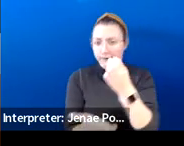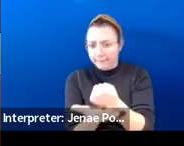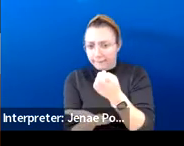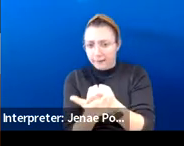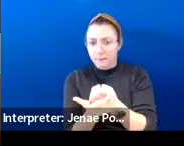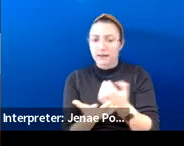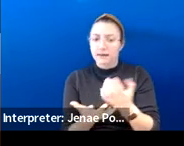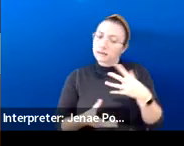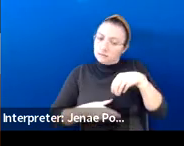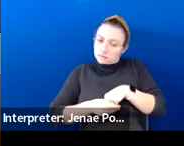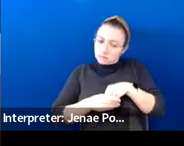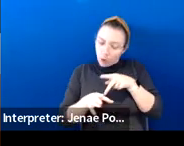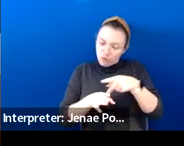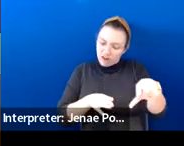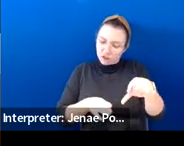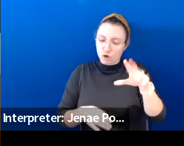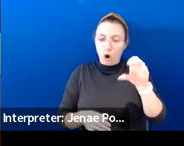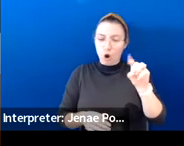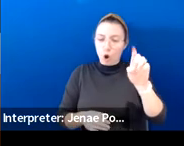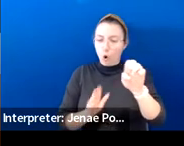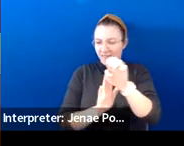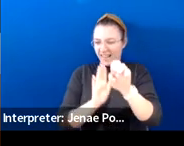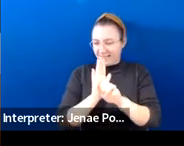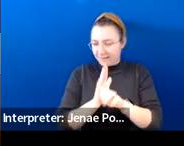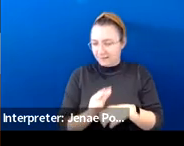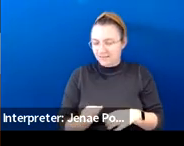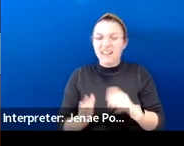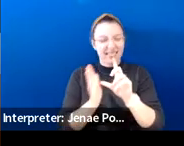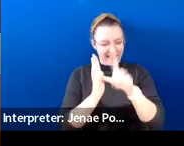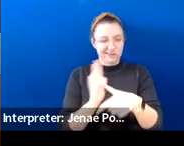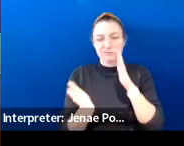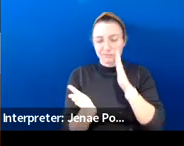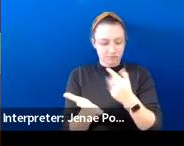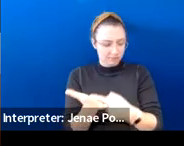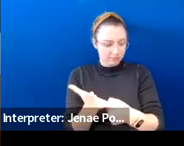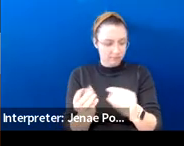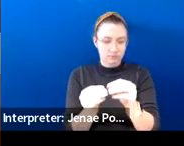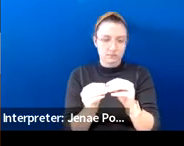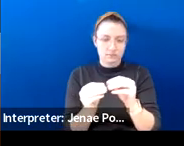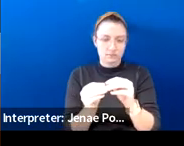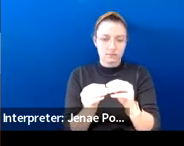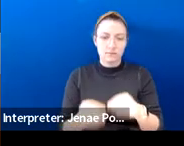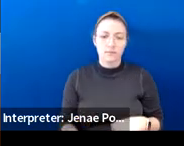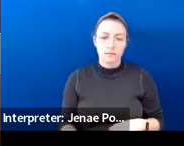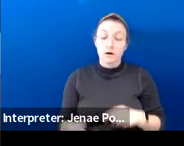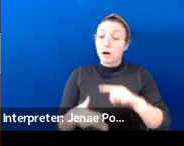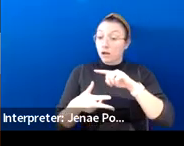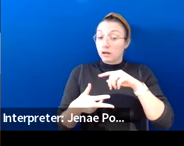a professional code of ethics, which I'll go into later on. And so there are three types of social work.